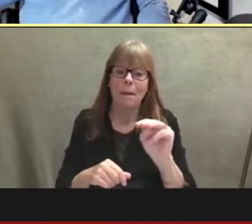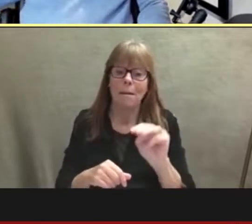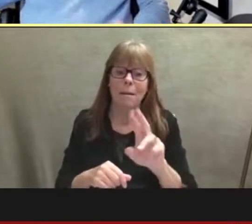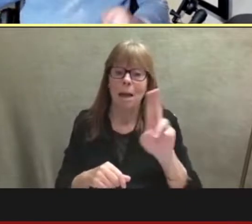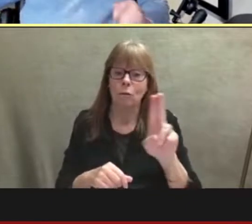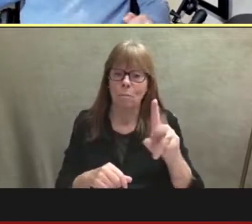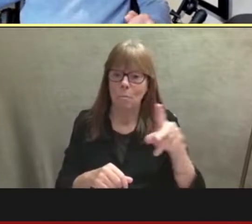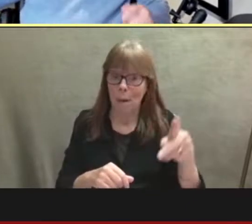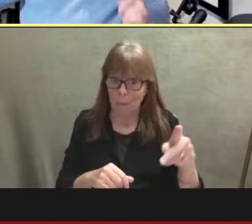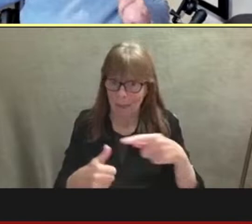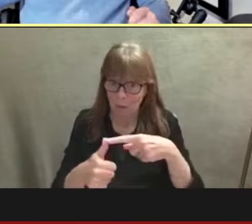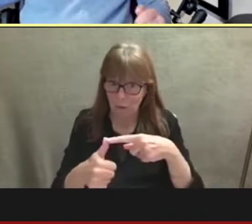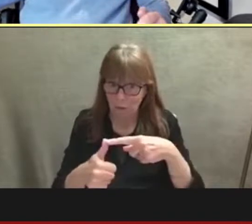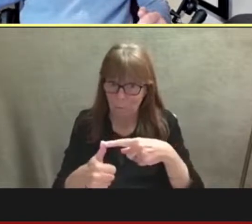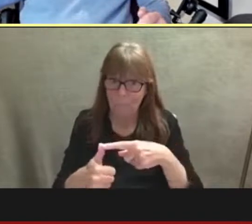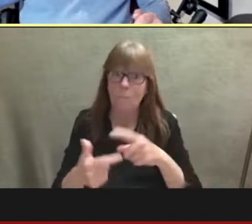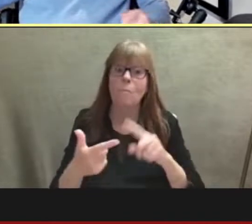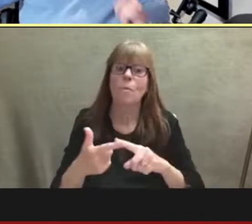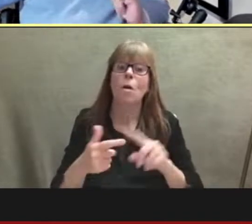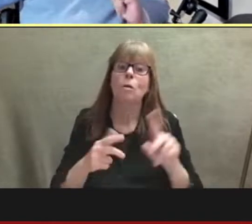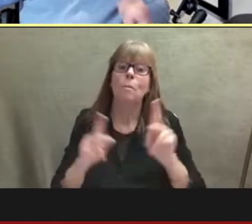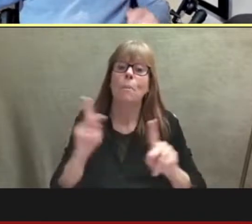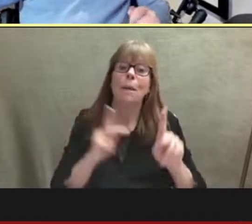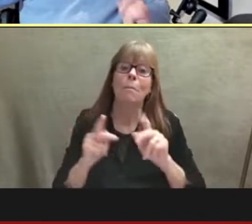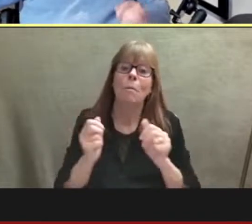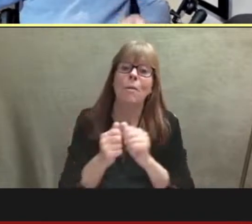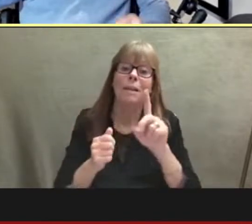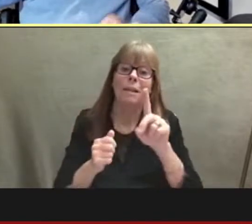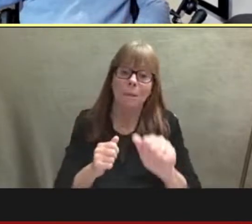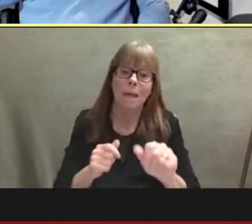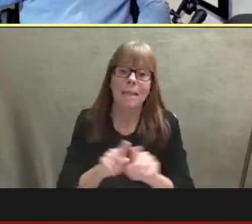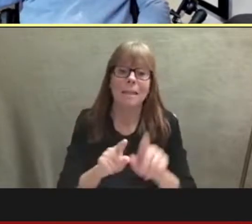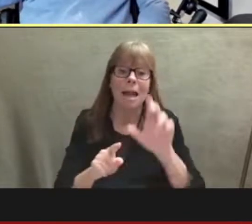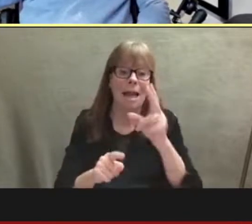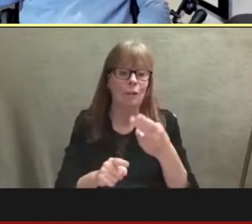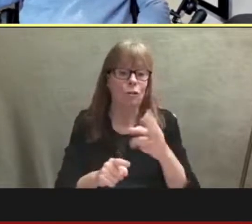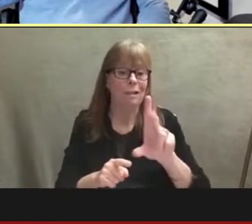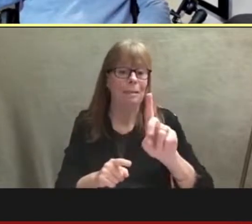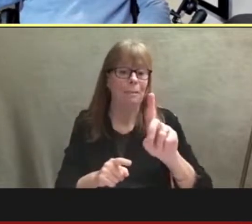is the designation of people with disabilities at the health disparities population under the